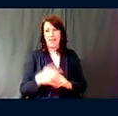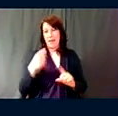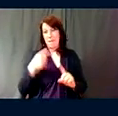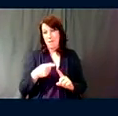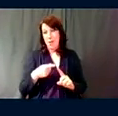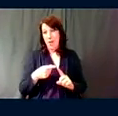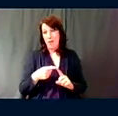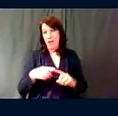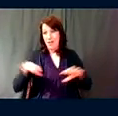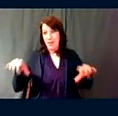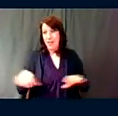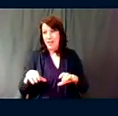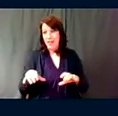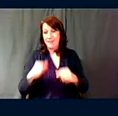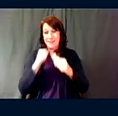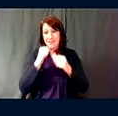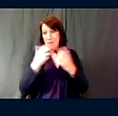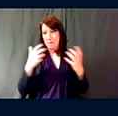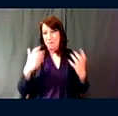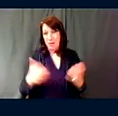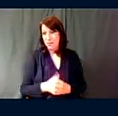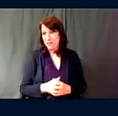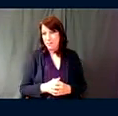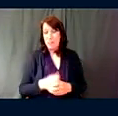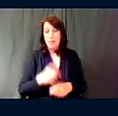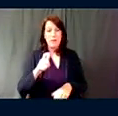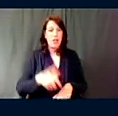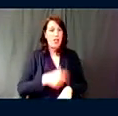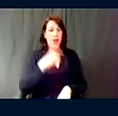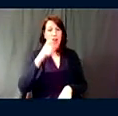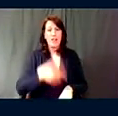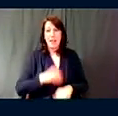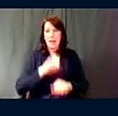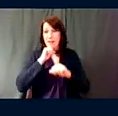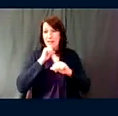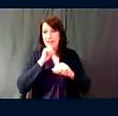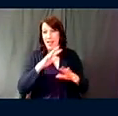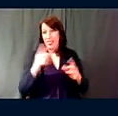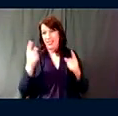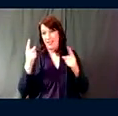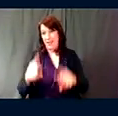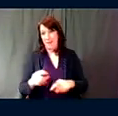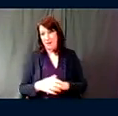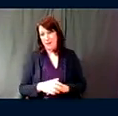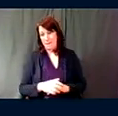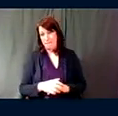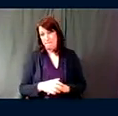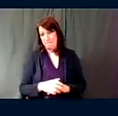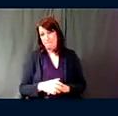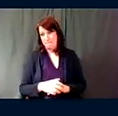AND THE POINT IS NOT VERY MUCH. FOR A LONG TIME, FOR A LONG TIME